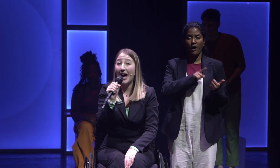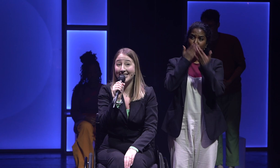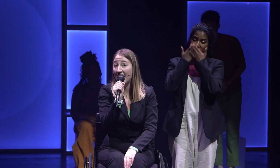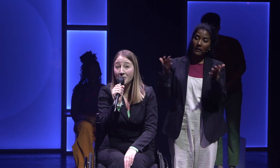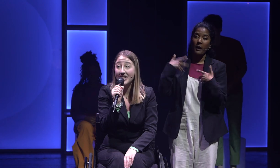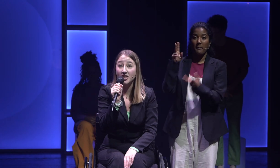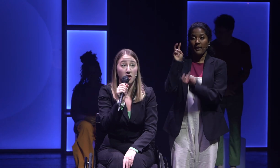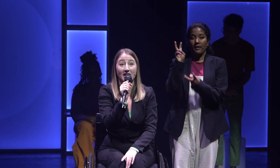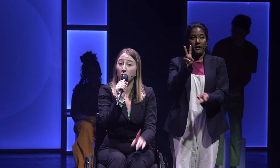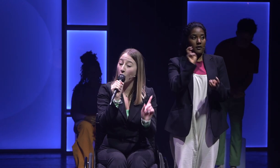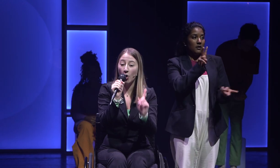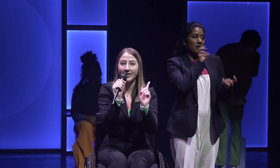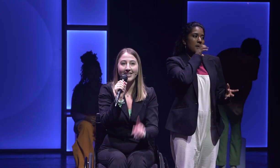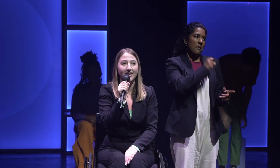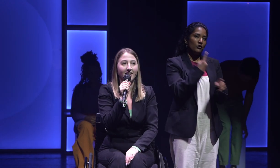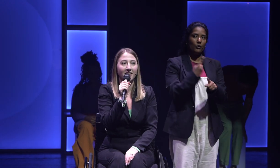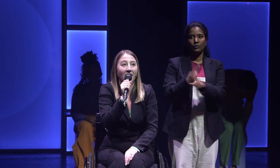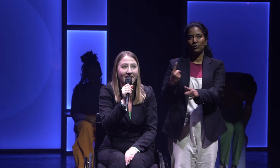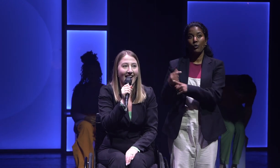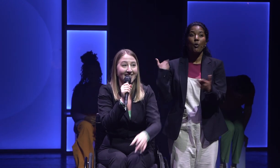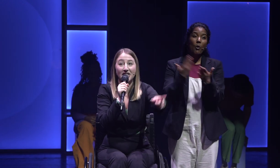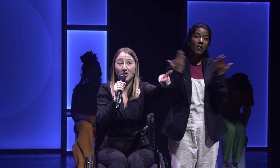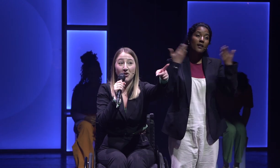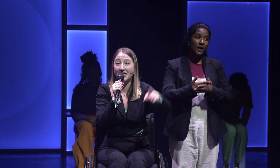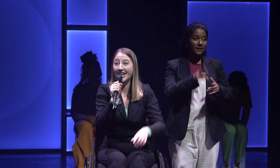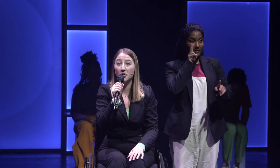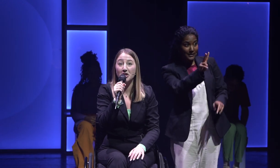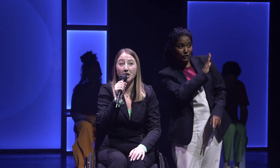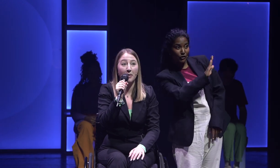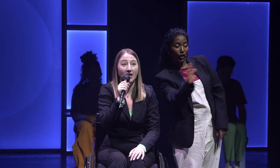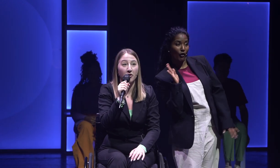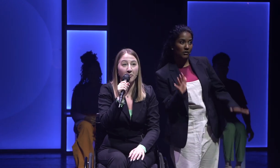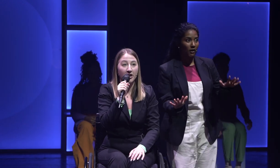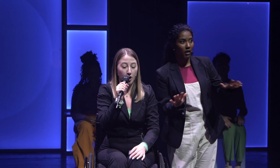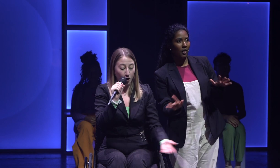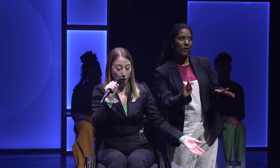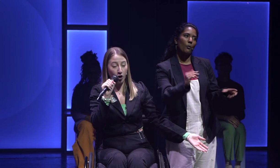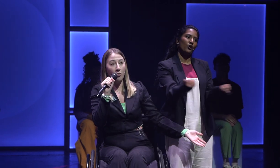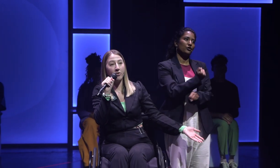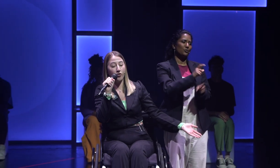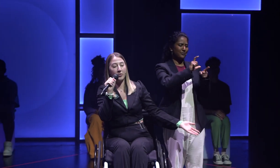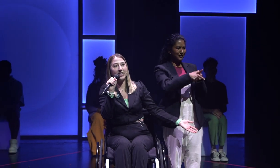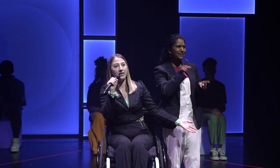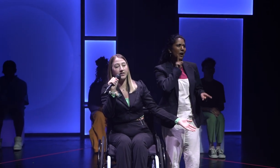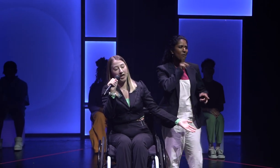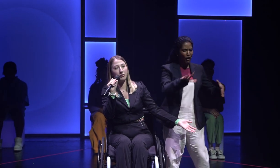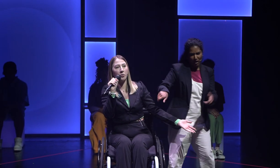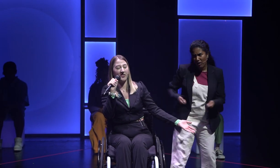been listening to the men talk all night. I can see security getting twitchy at the of the room. You're not going to come up and rugby tackle the Disabled woman off